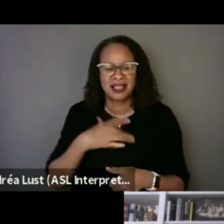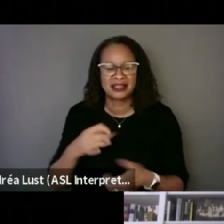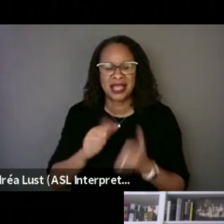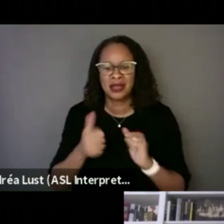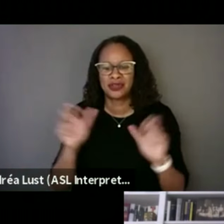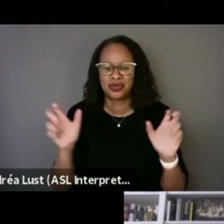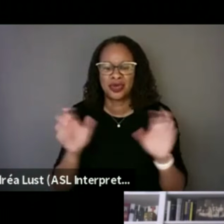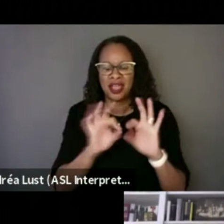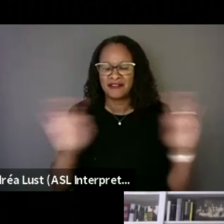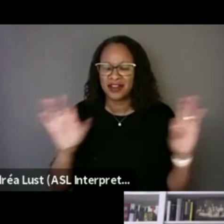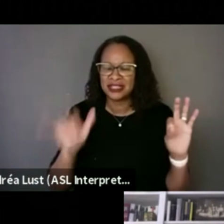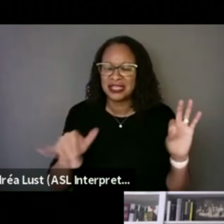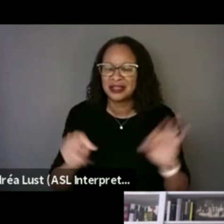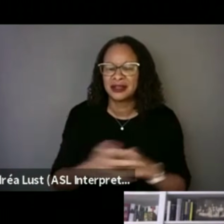This has made, this is maybe